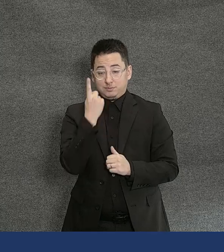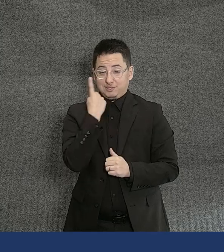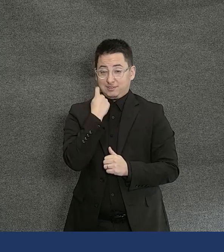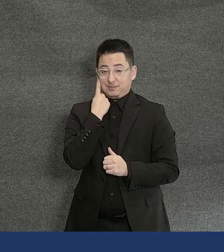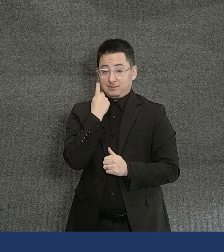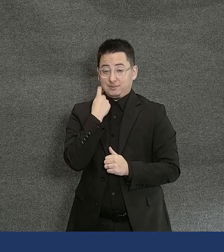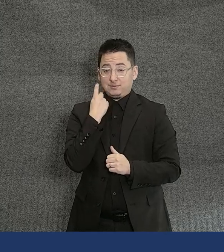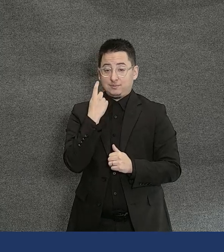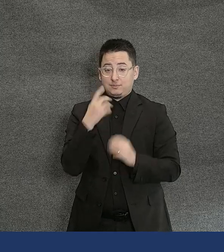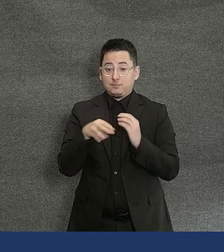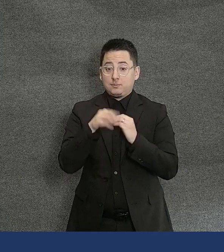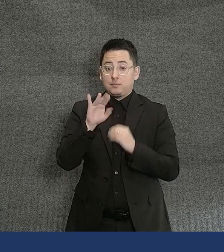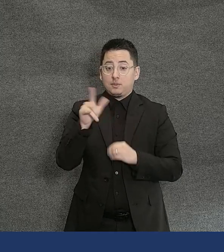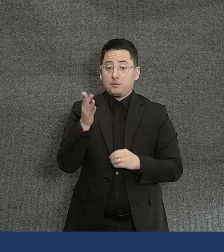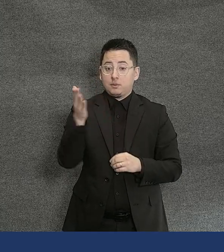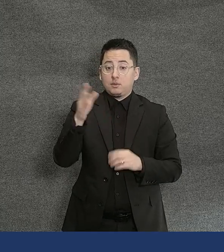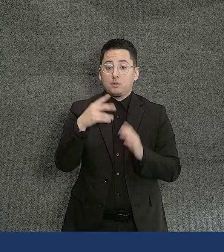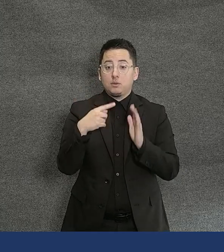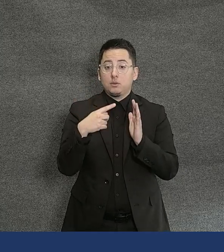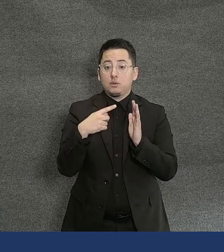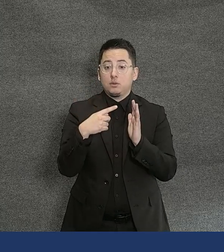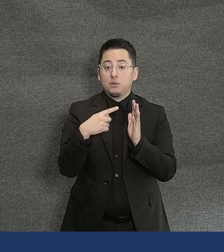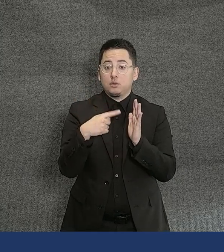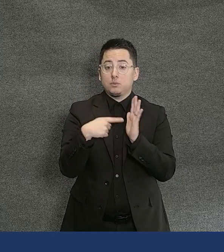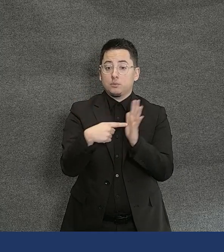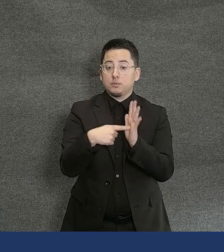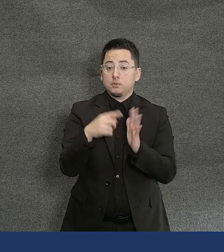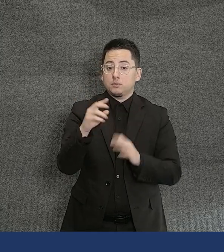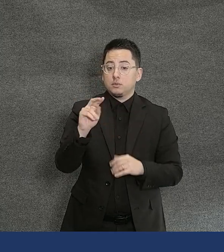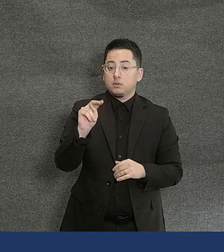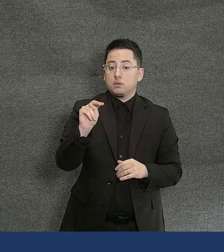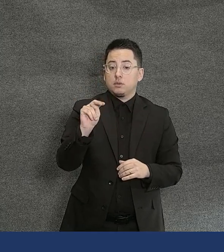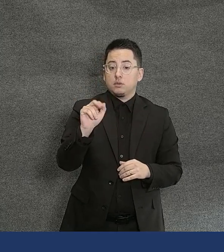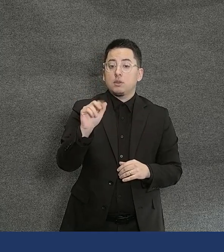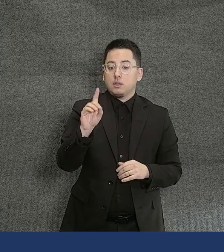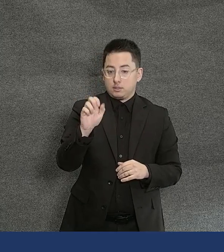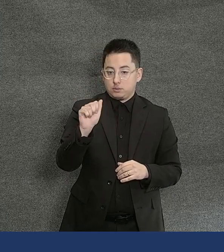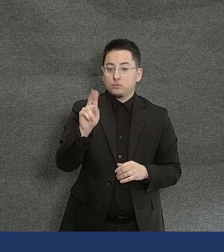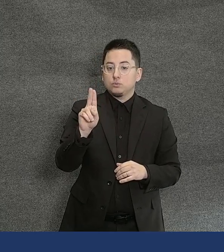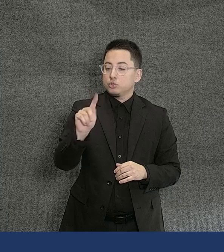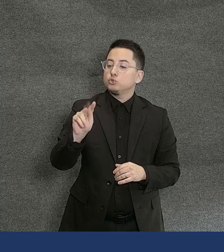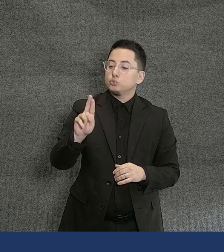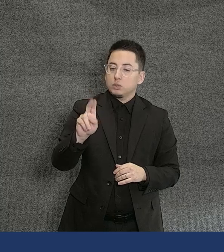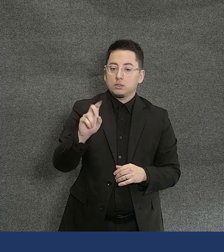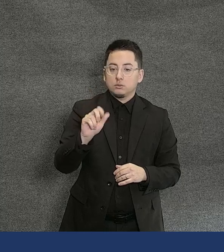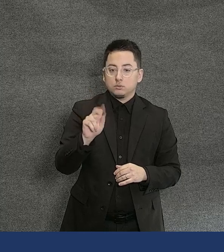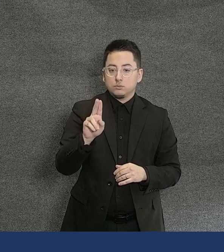but he is my Republican co-author. So if he is in your district or if you know him, please send him a thank you.